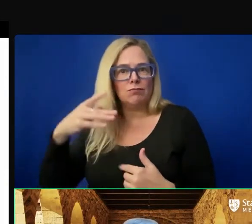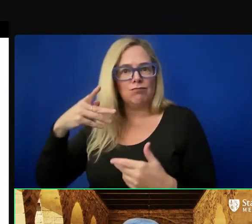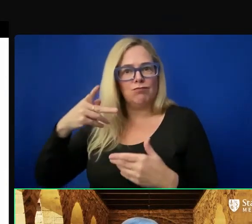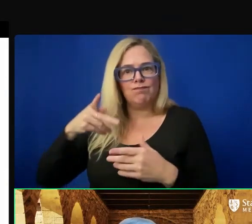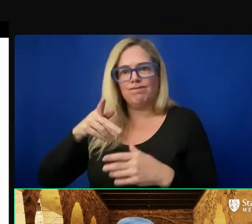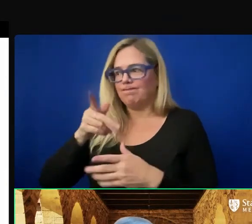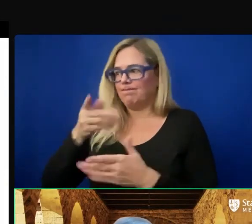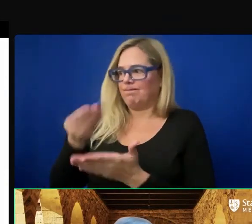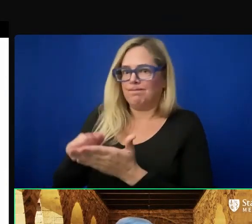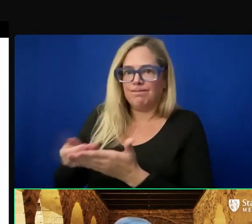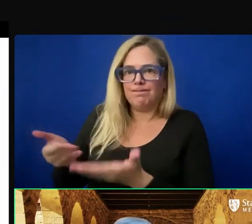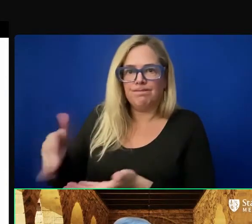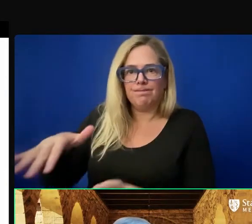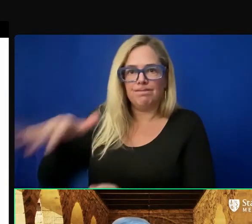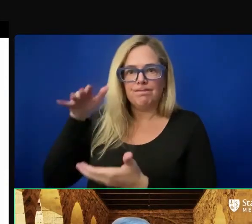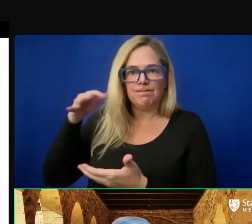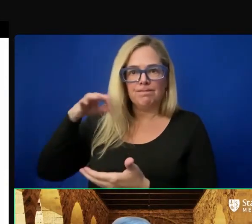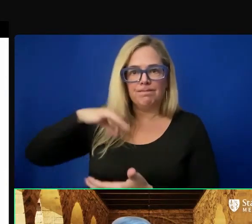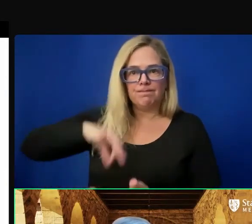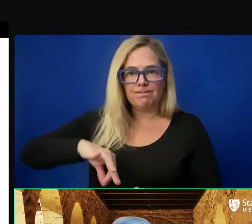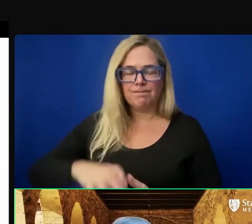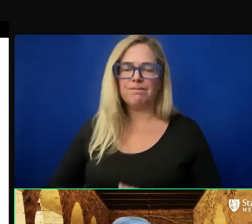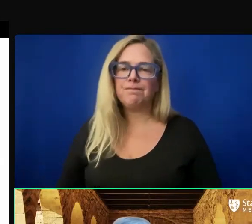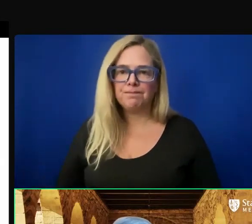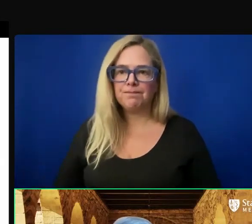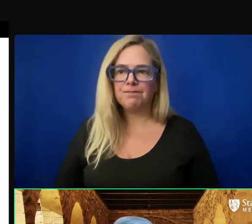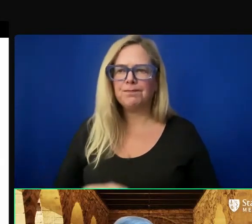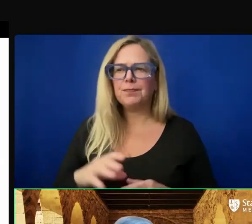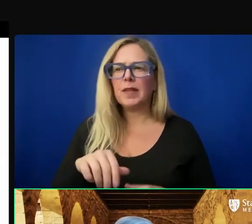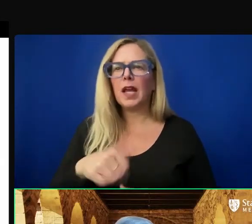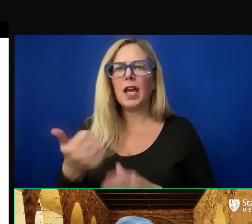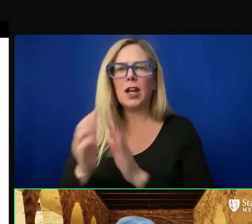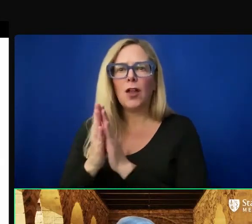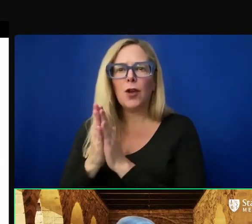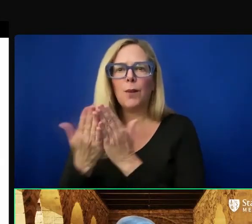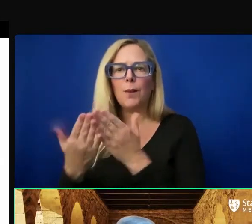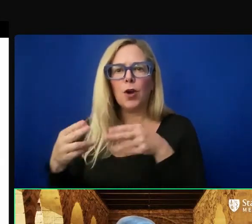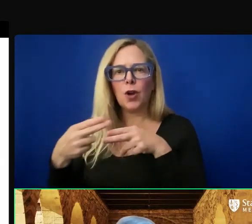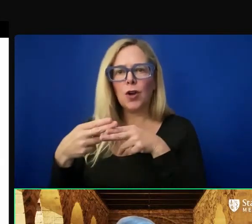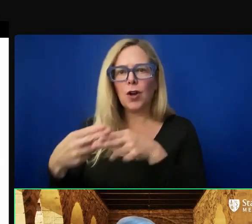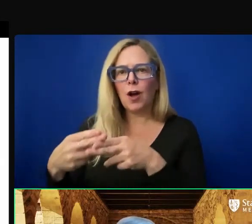other book I'm gonna refer to was written by Kate Crawford and it's titled The Atlas of AI.